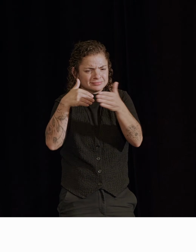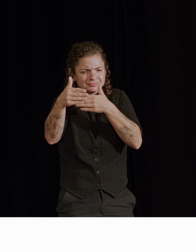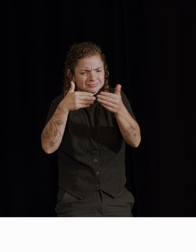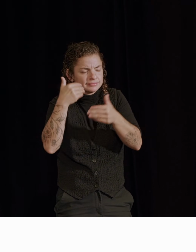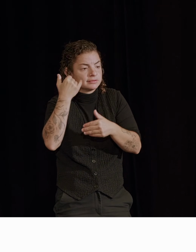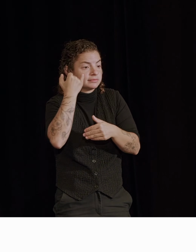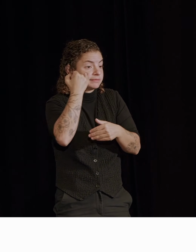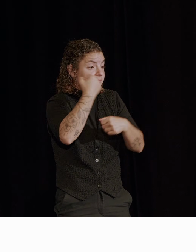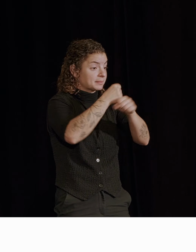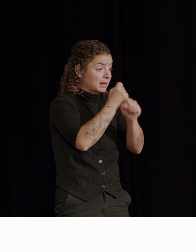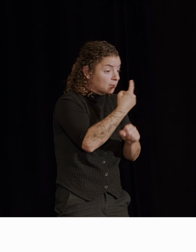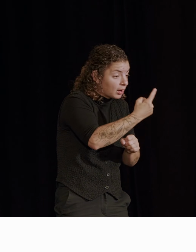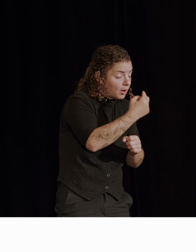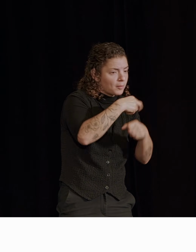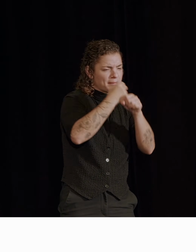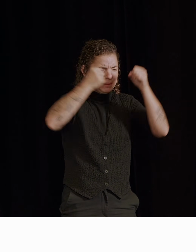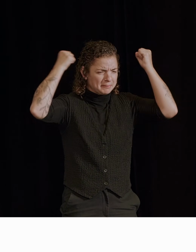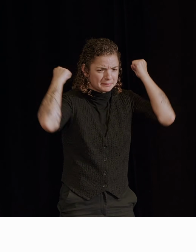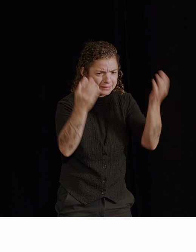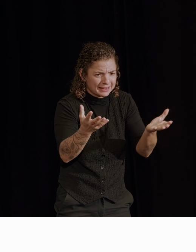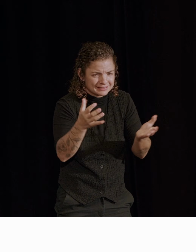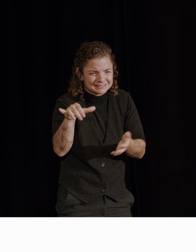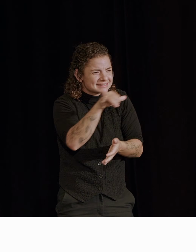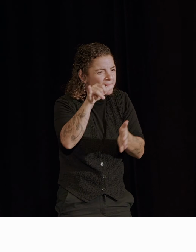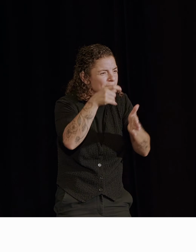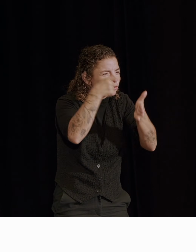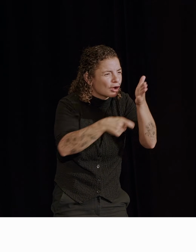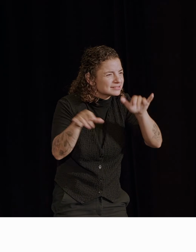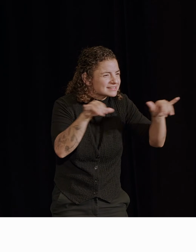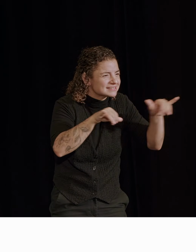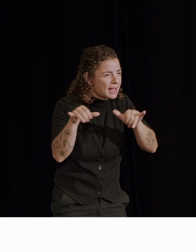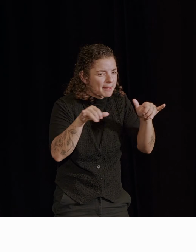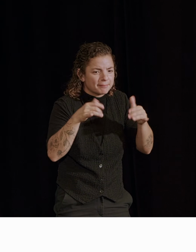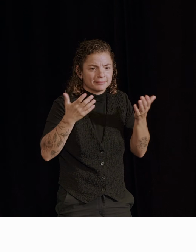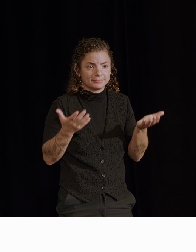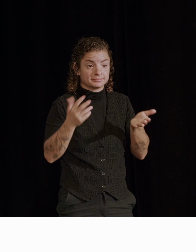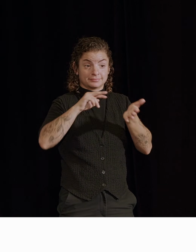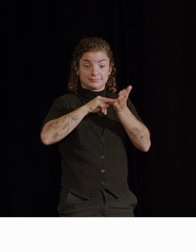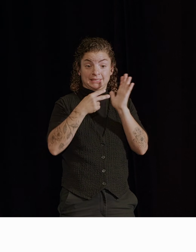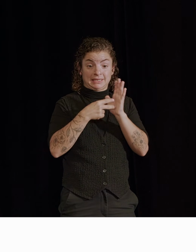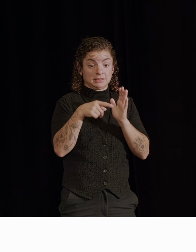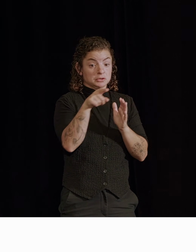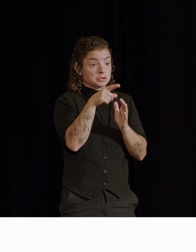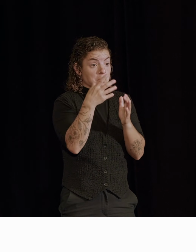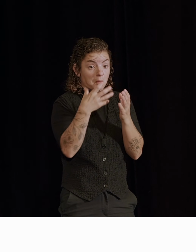is that something that would add one dollar to the cost of a million volume would add